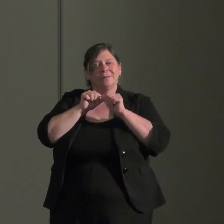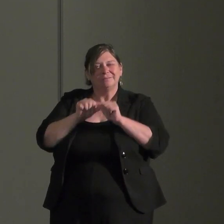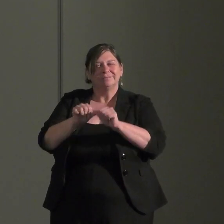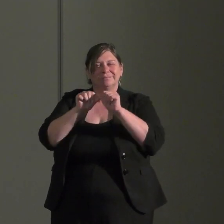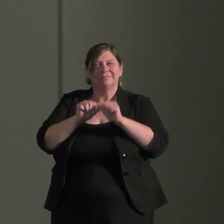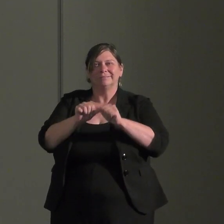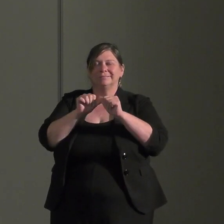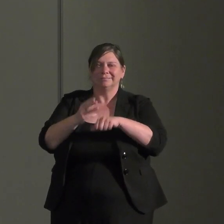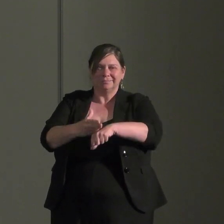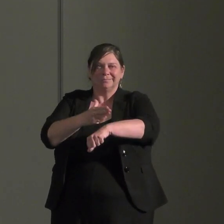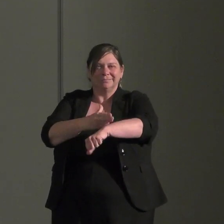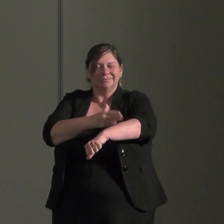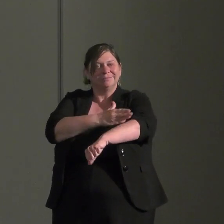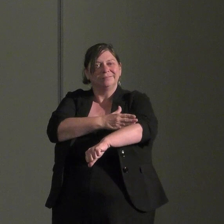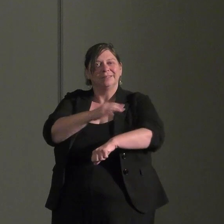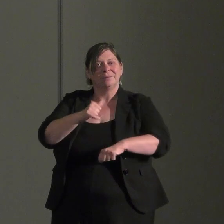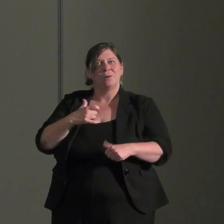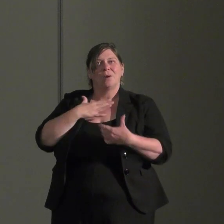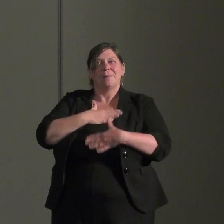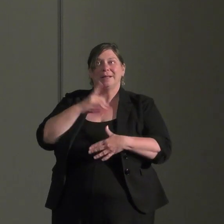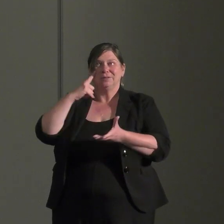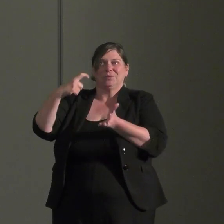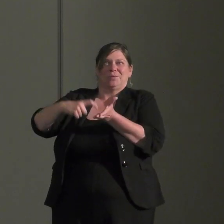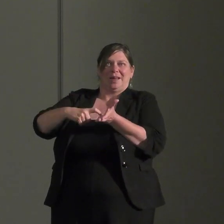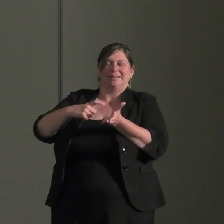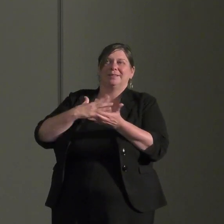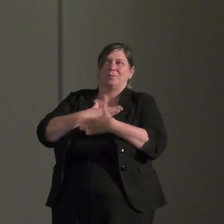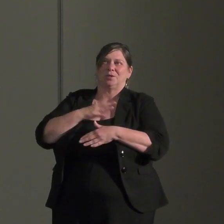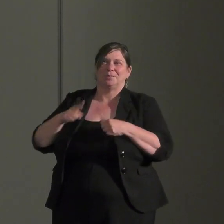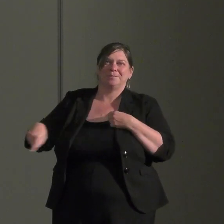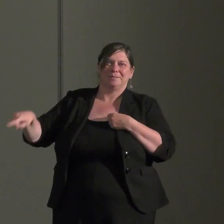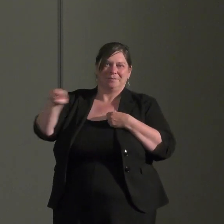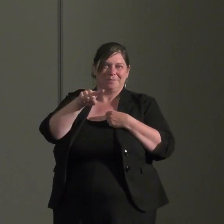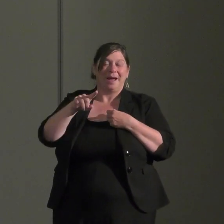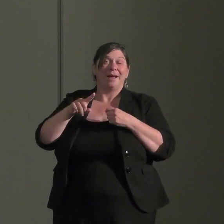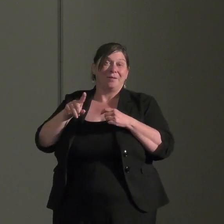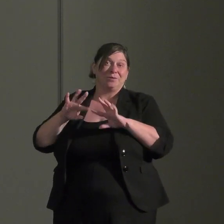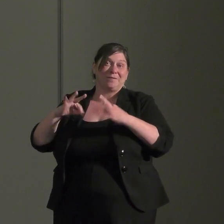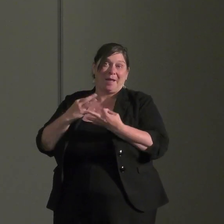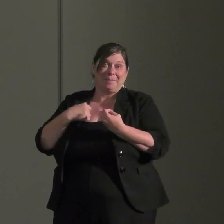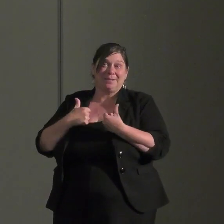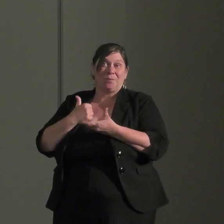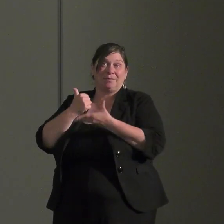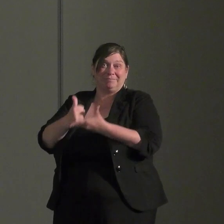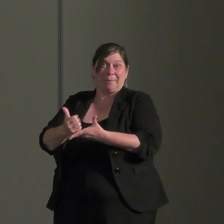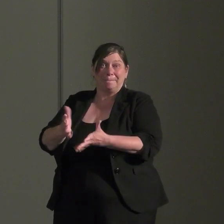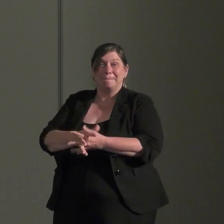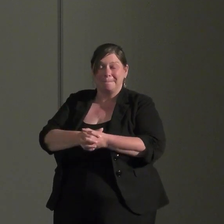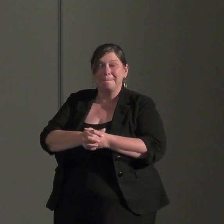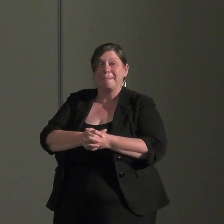are pleased to be recognized and appreciated by the families. Come visit and have a play